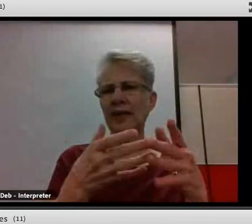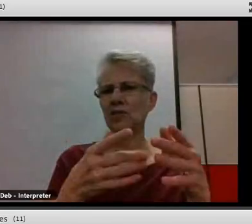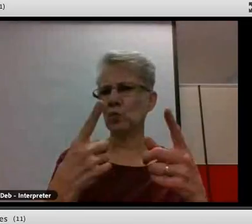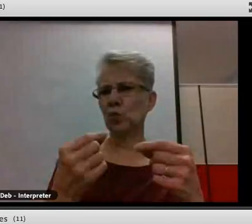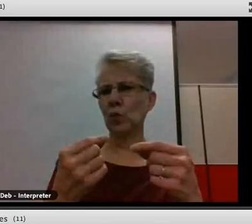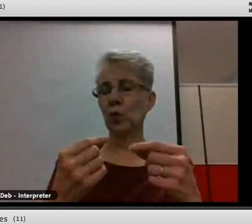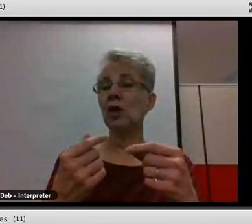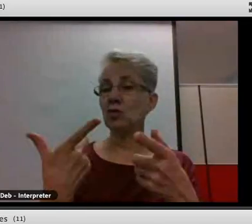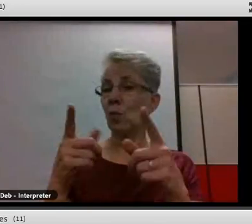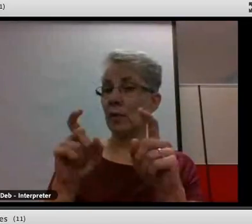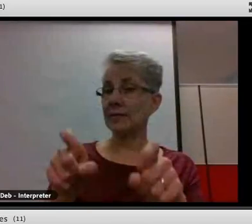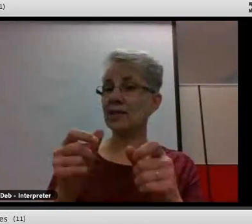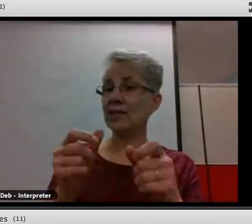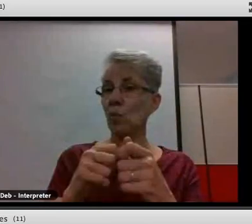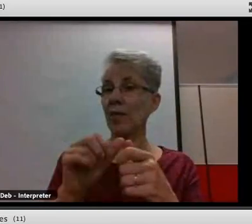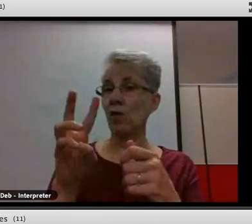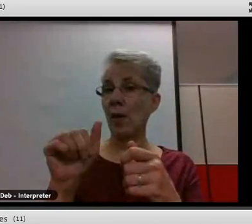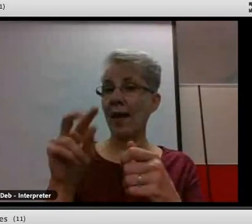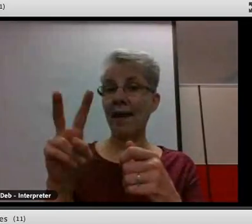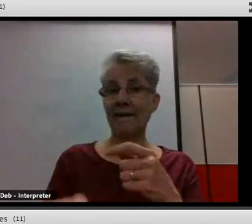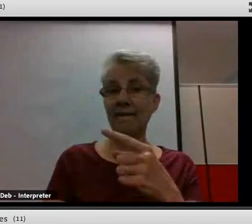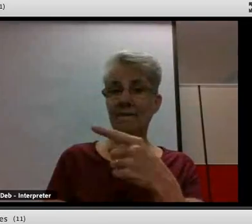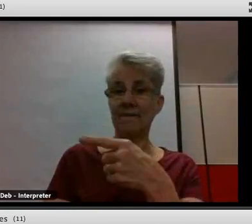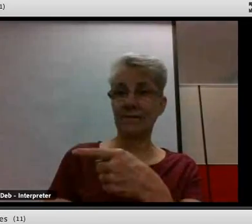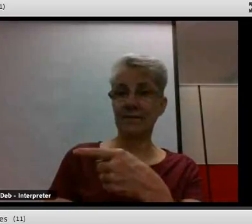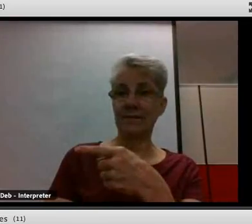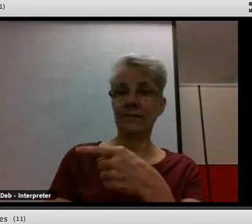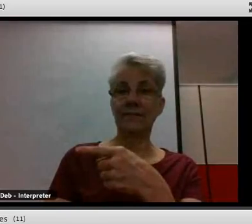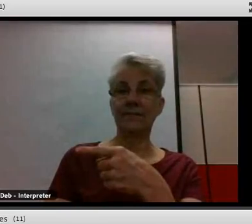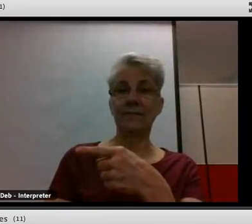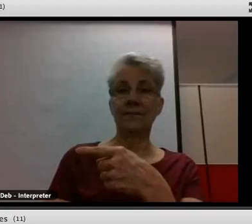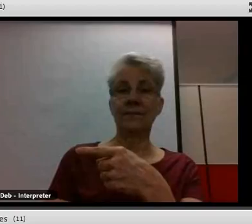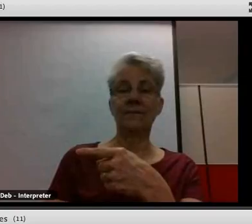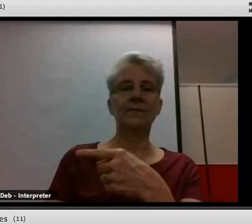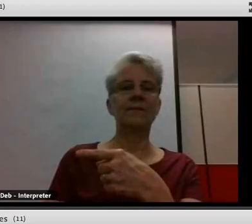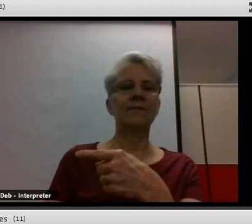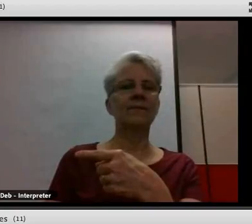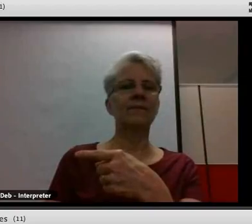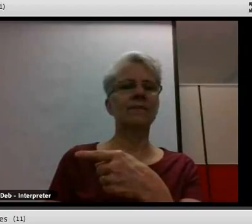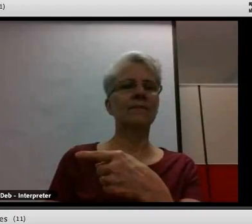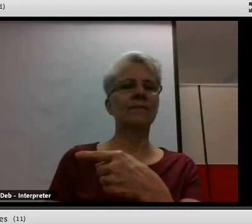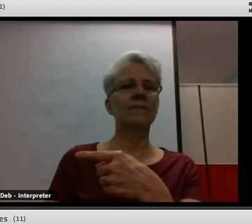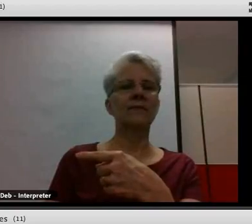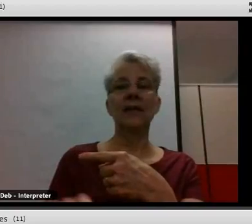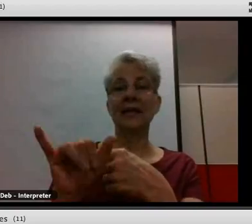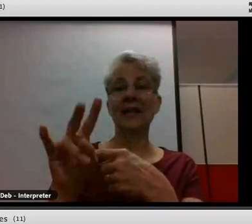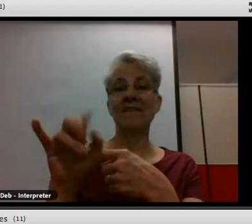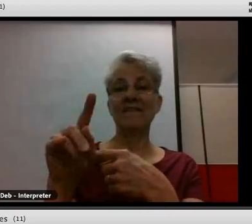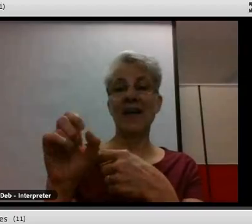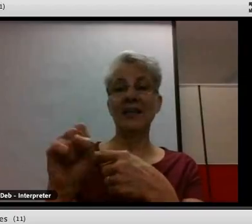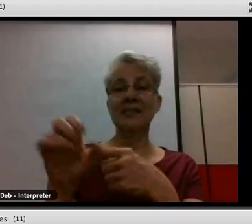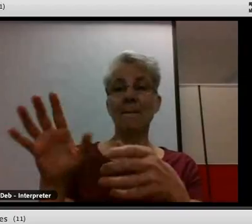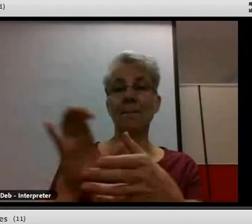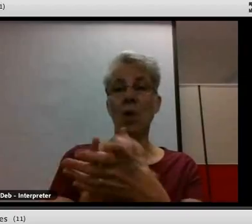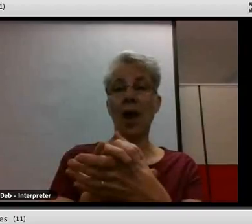So just one second, because I can't -- I have to show you in Firefox because it's a Firefox add-on, but if it doesn't come up right